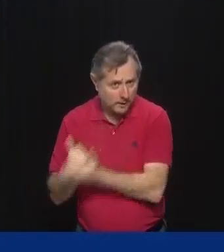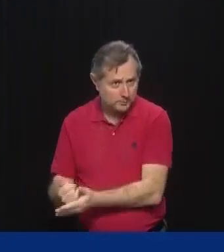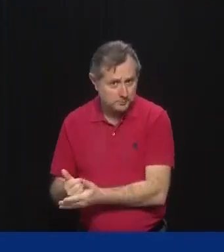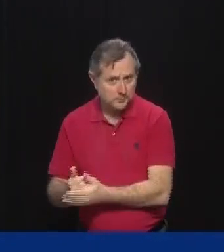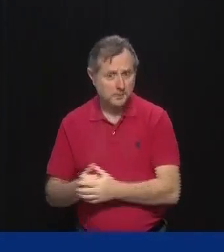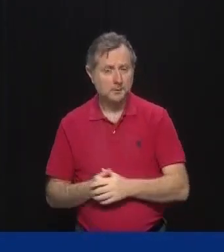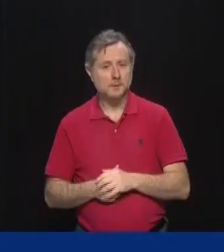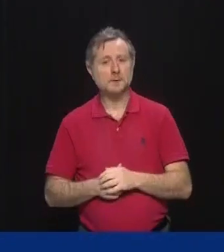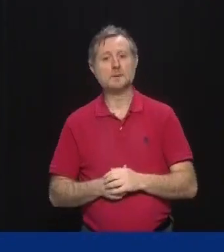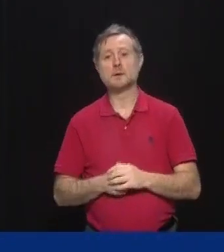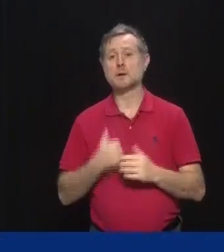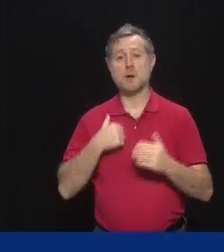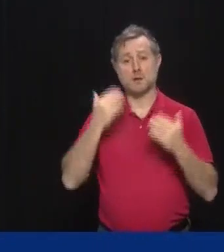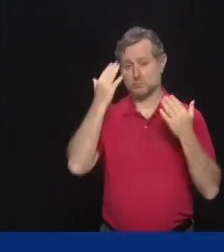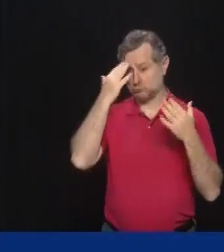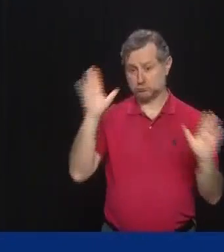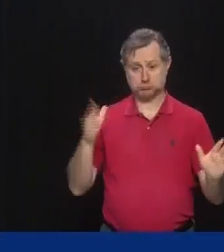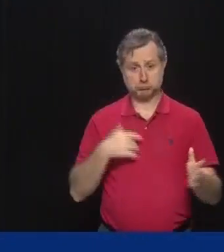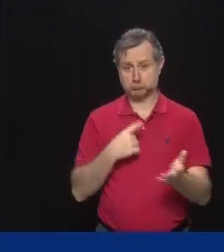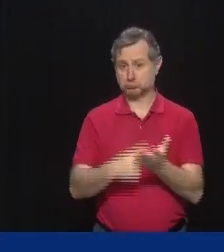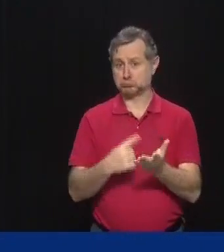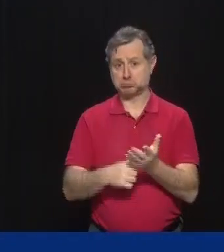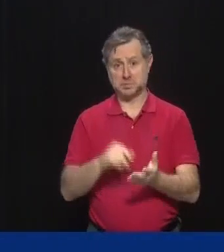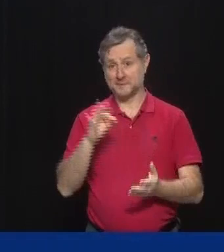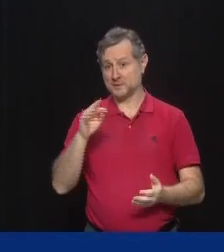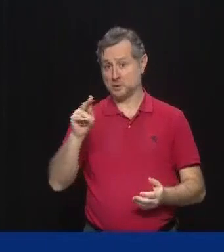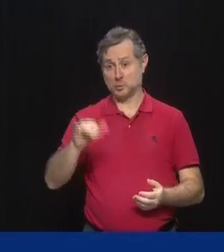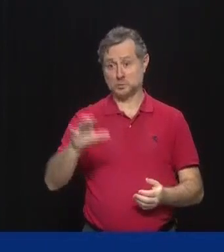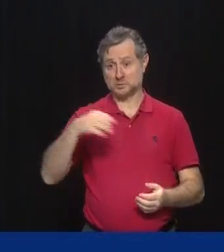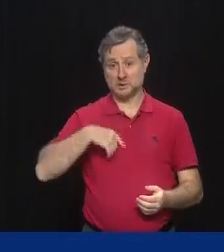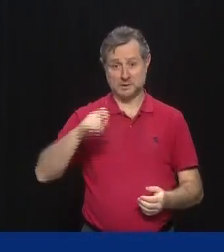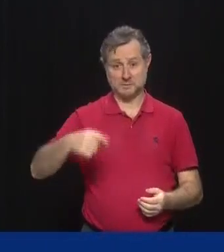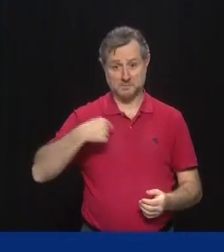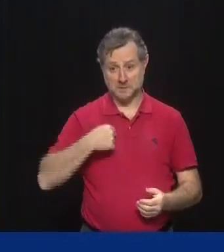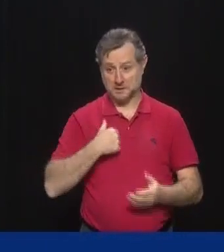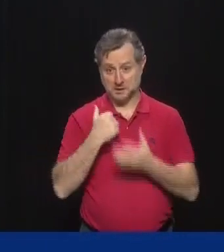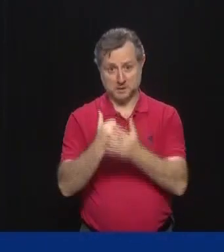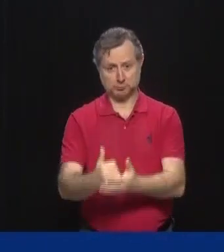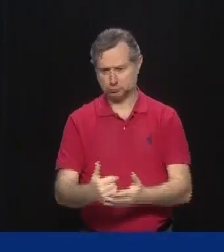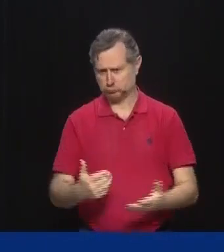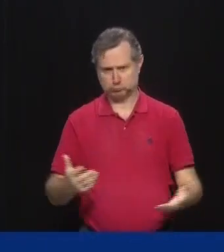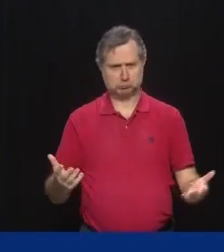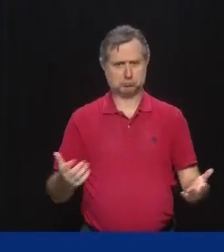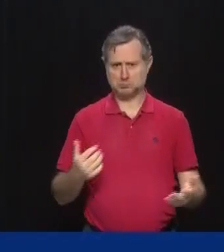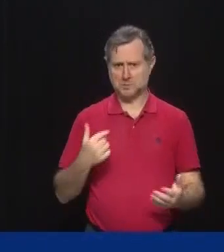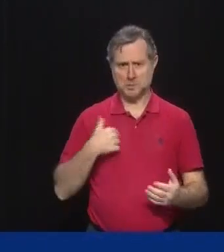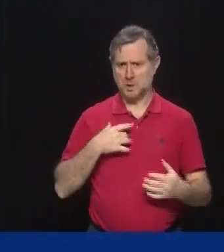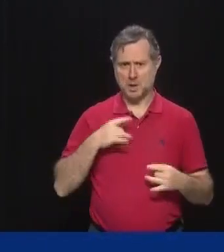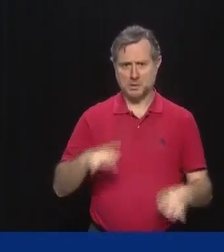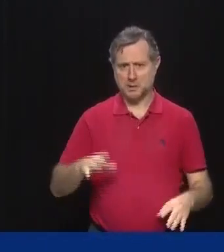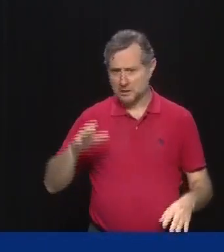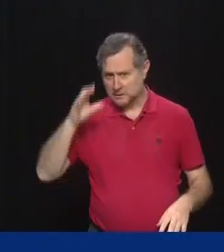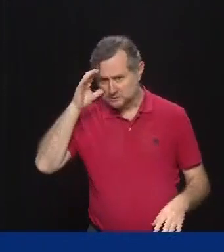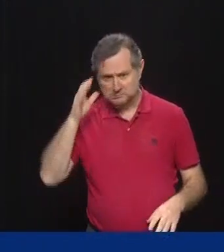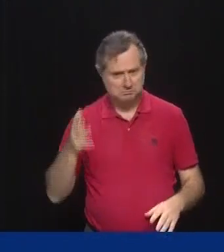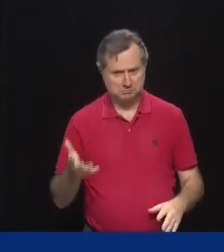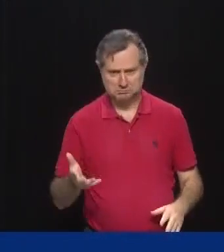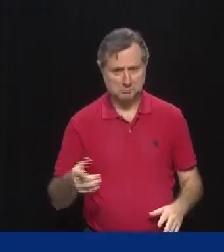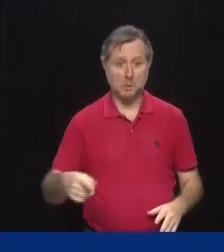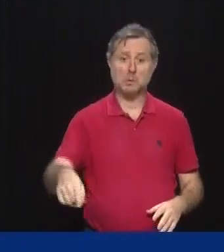ARE THERE ANY POTENTIAL SOLUTIONS THAT THE STATE IS INTERESTED IN HELPING OUT ON? I'M HAPPY TO HAVE A CONVERSATION AND SEE IF THE CITY